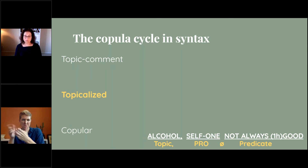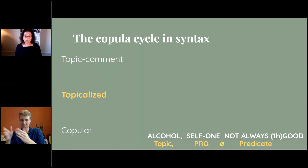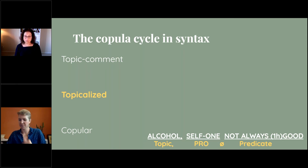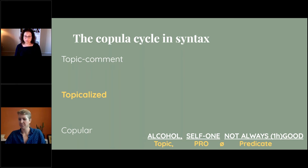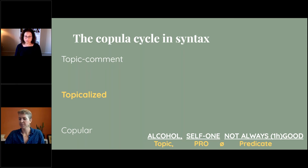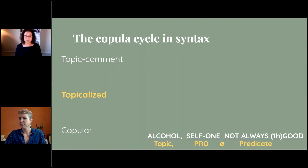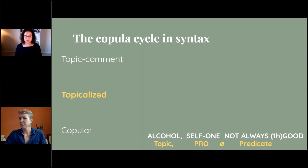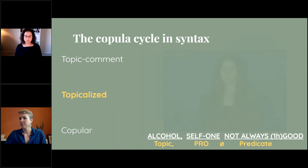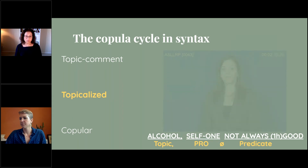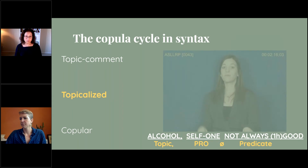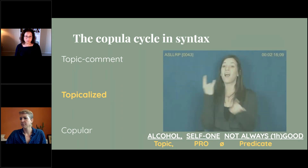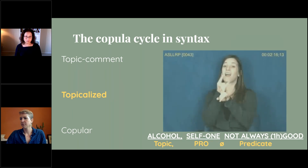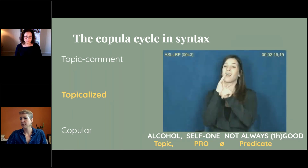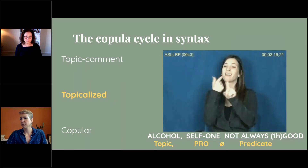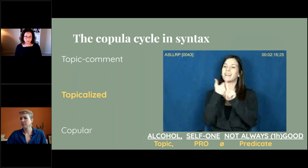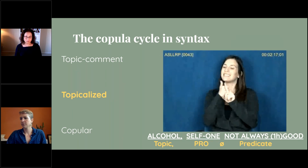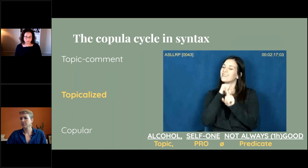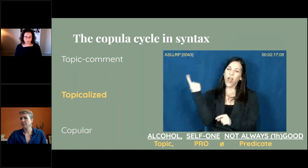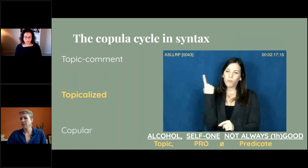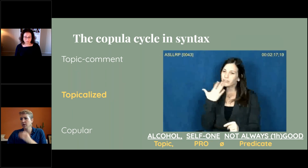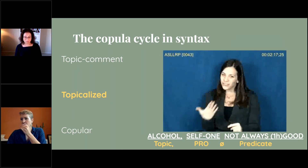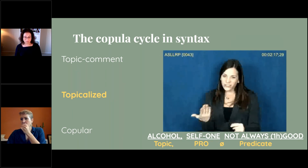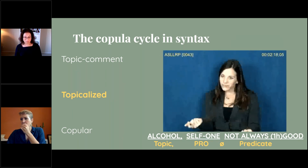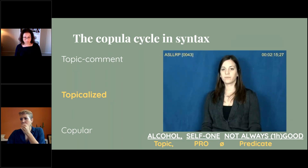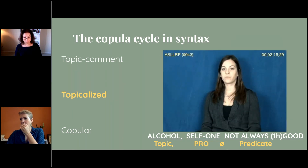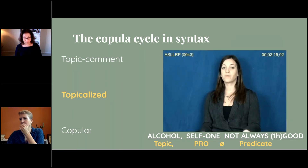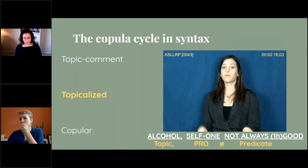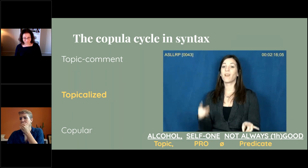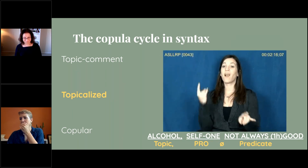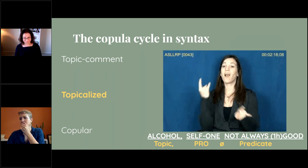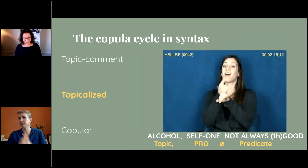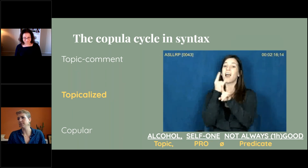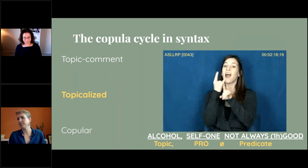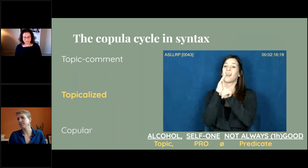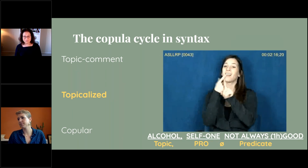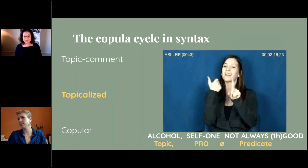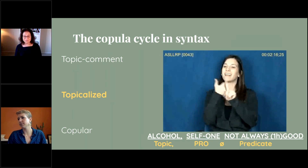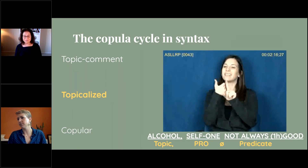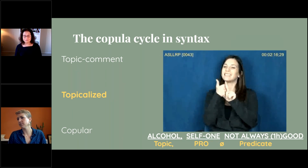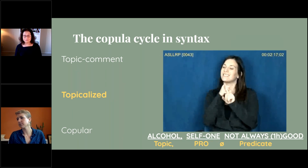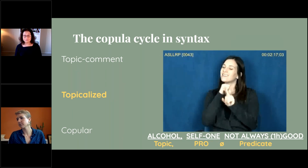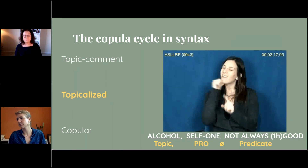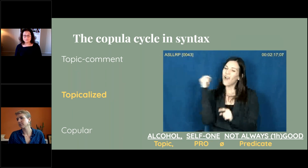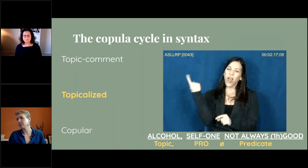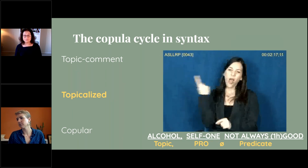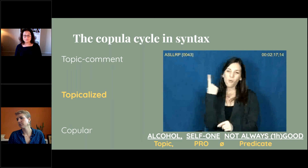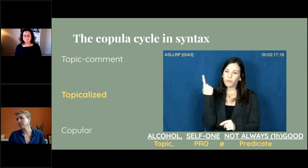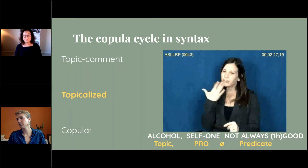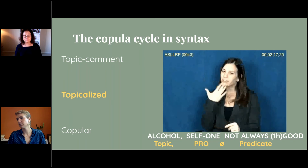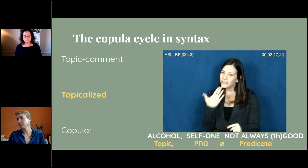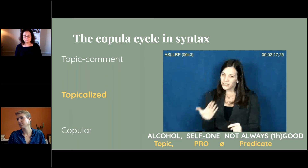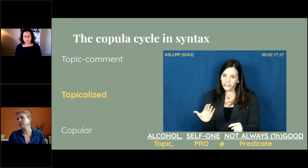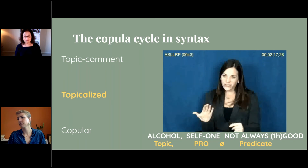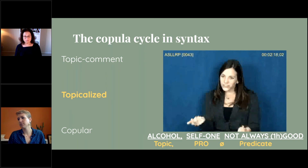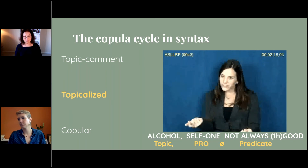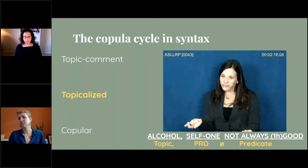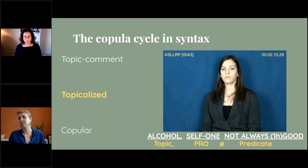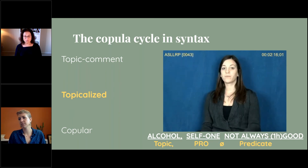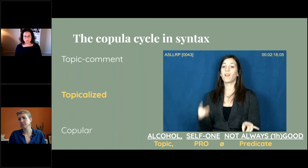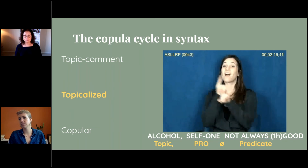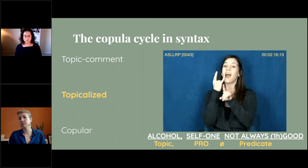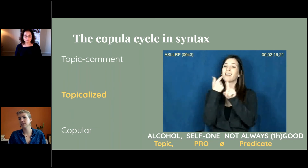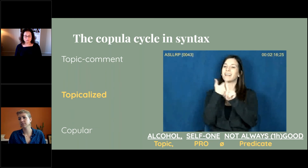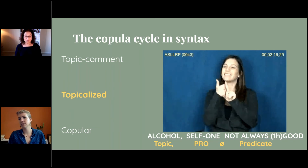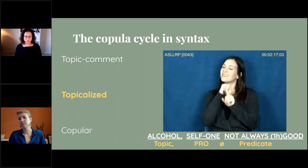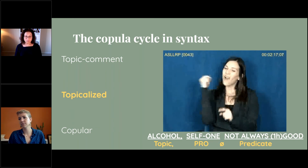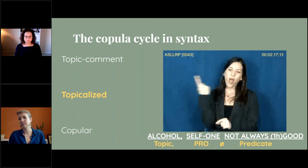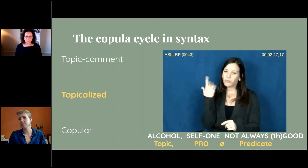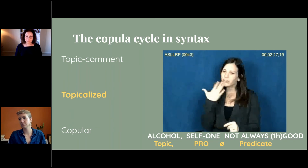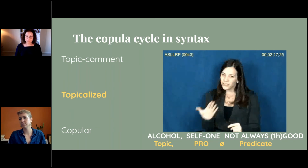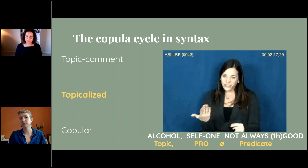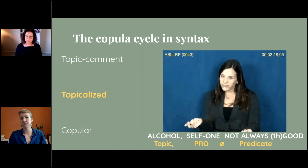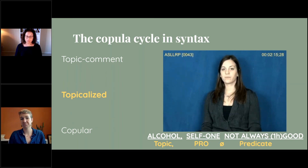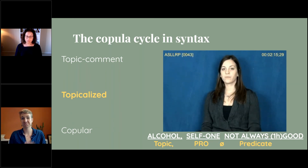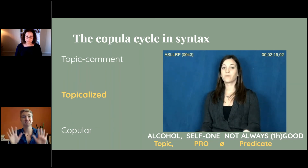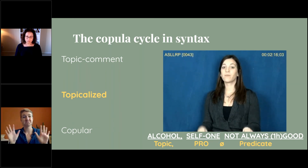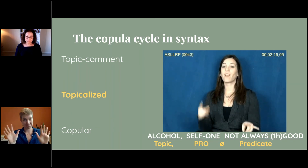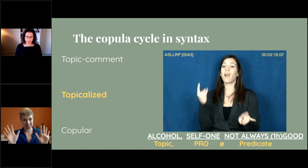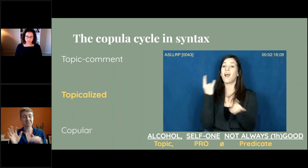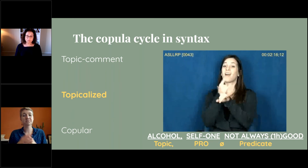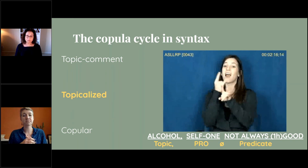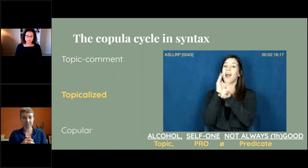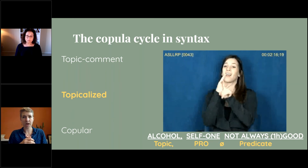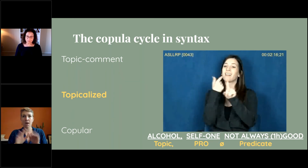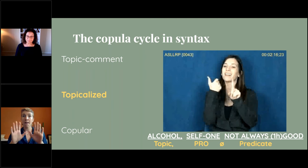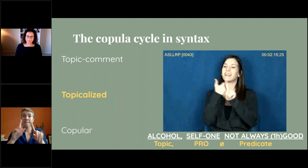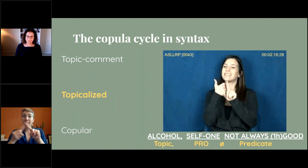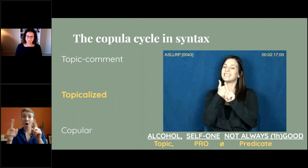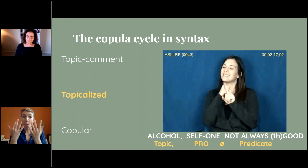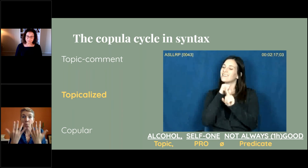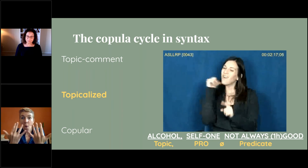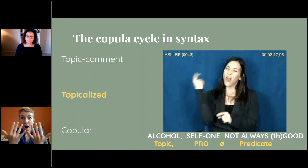So let’s see the video example.